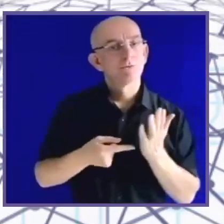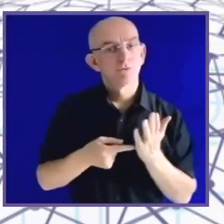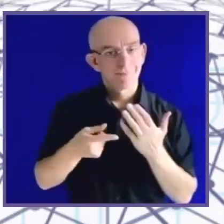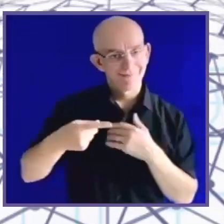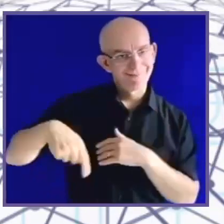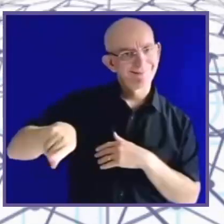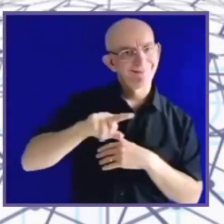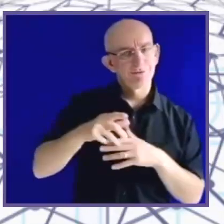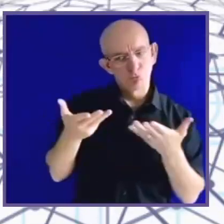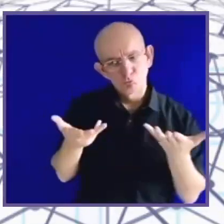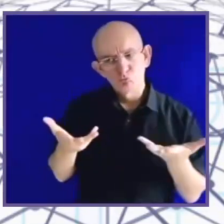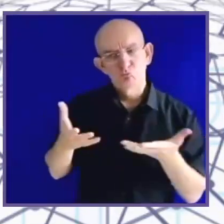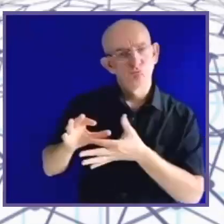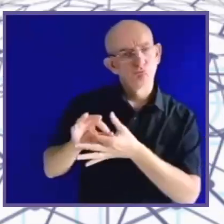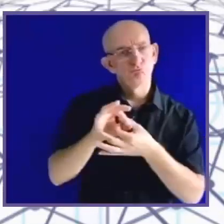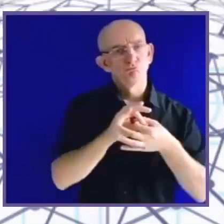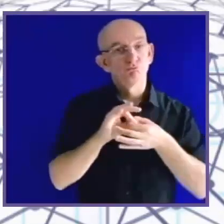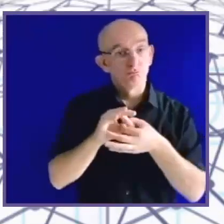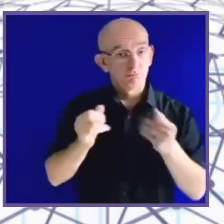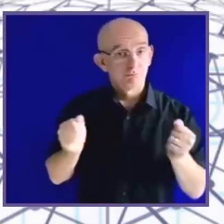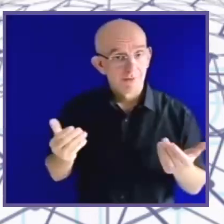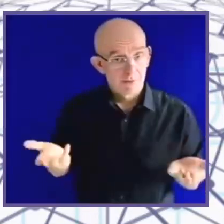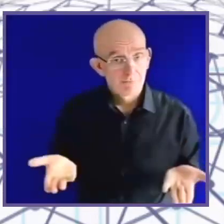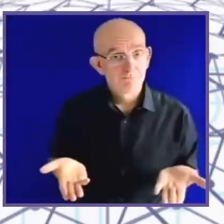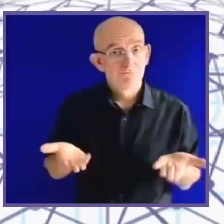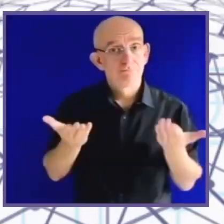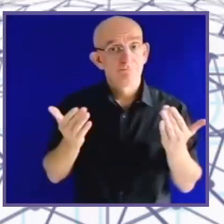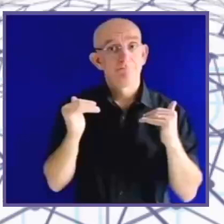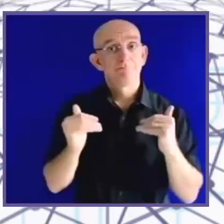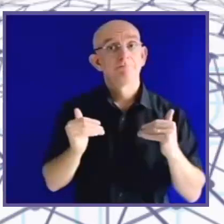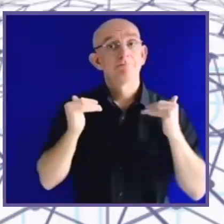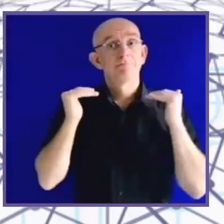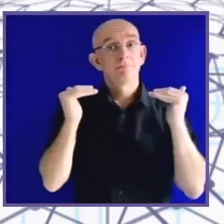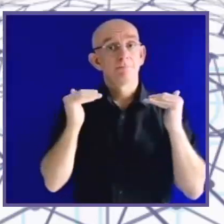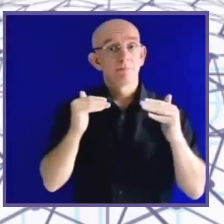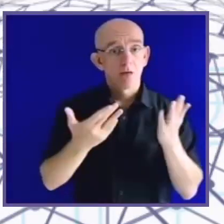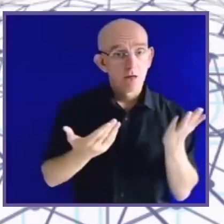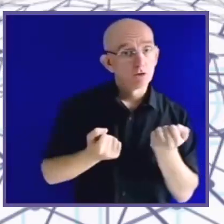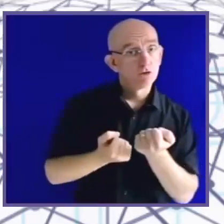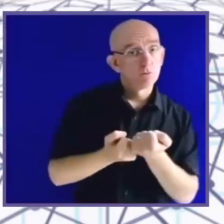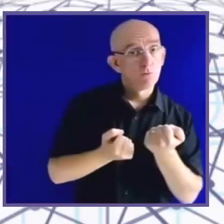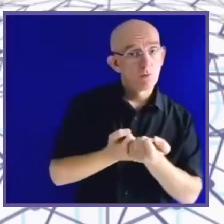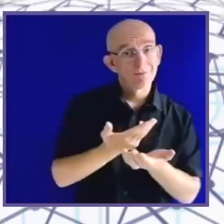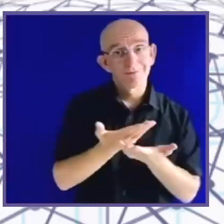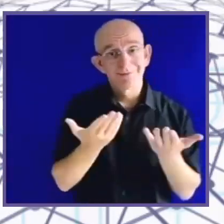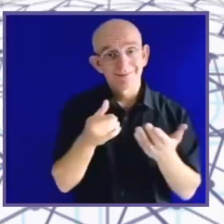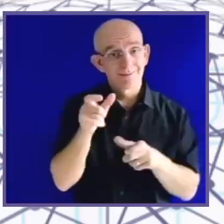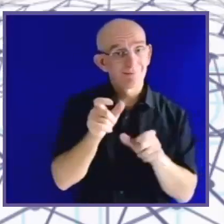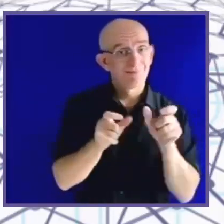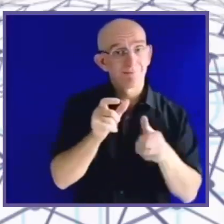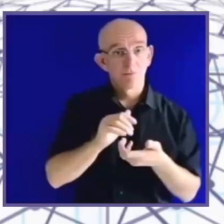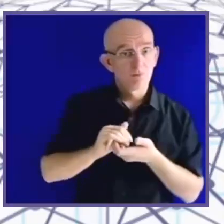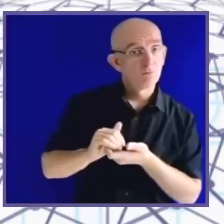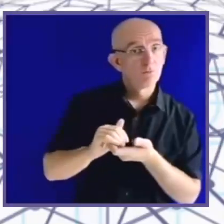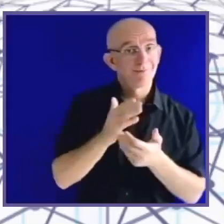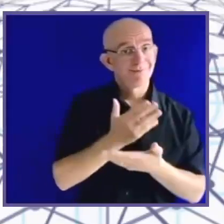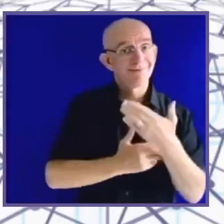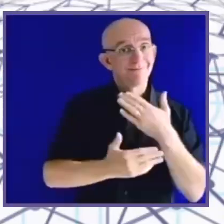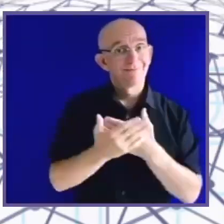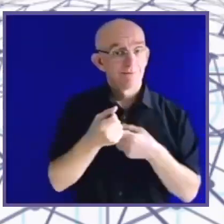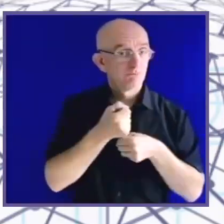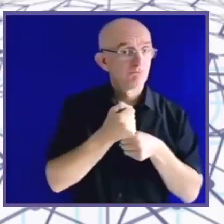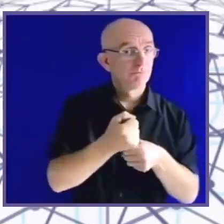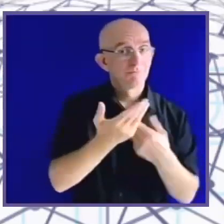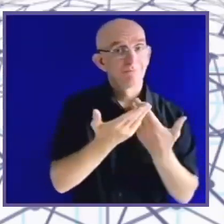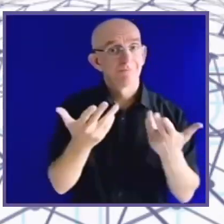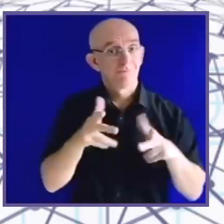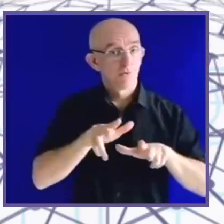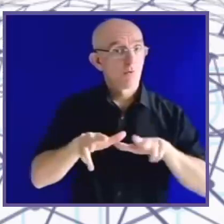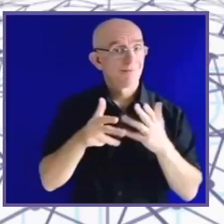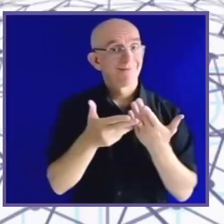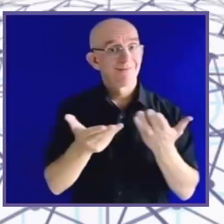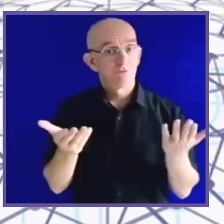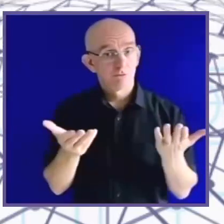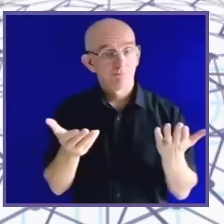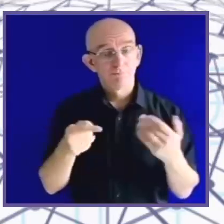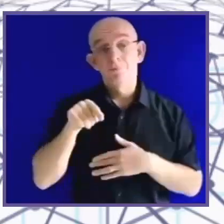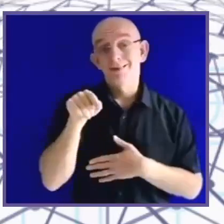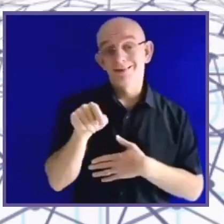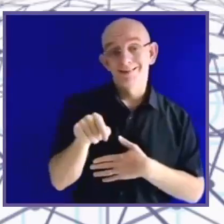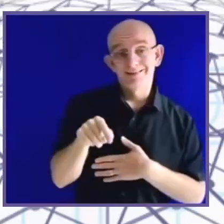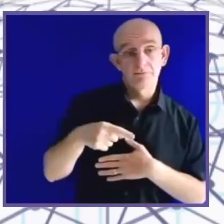We are benefiting from the ID a GED, I have fellowship programme through plenty of exposure